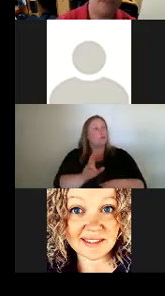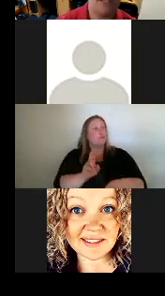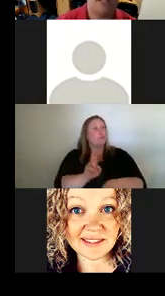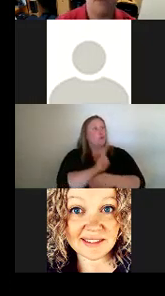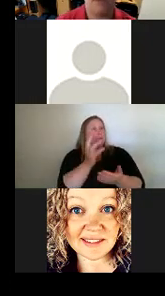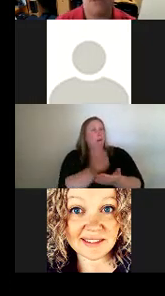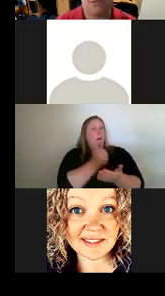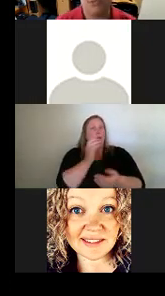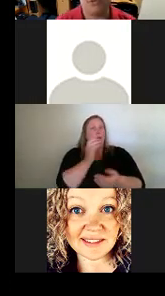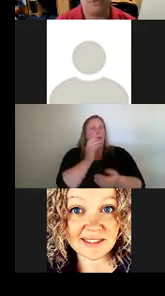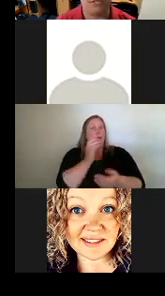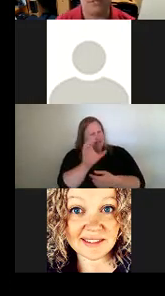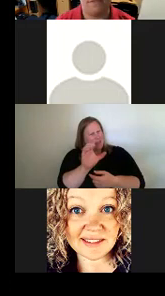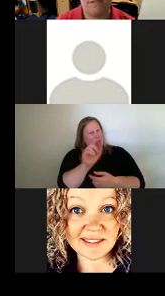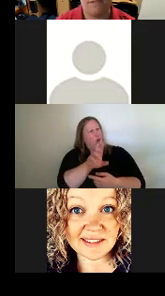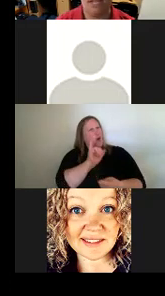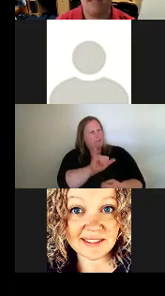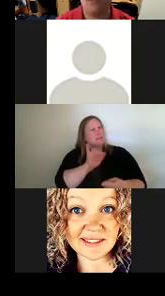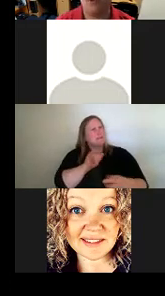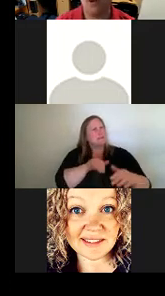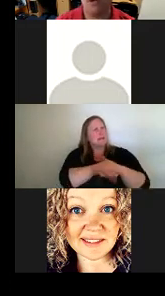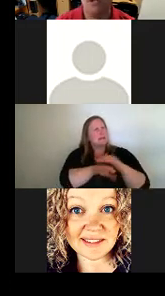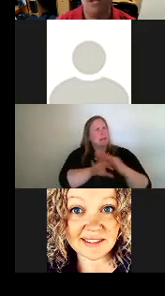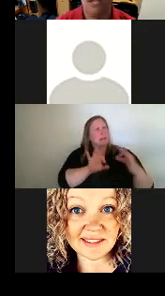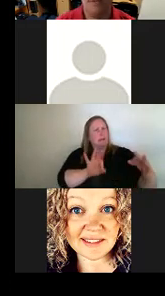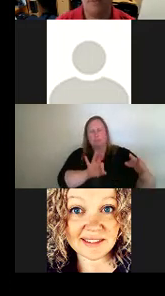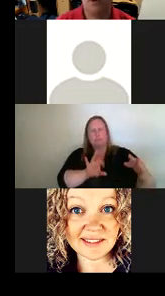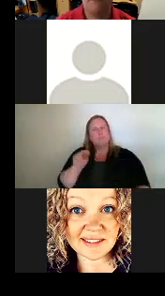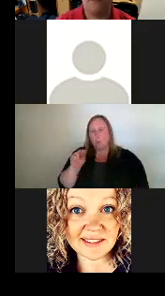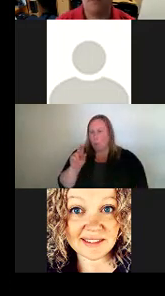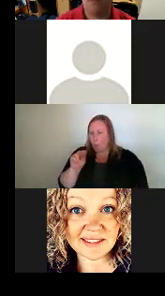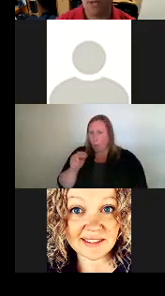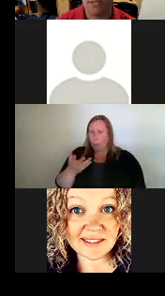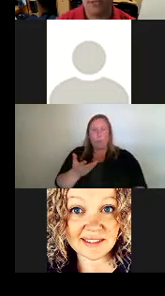ACCESSIBLE BECAUSE OCR DOESN'T FIX THAT. IF YOU ARE, IT COULD BE PART OF THE PROCESS.